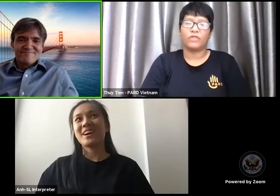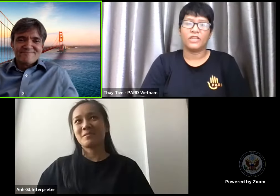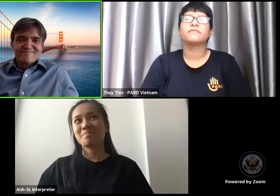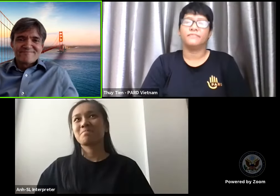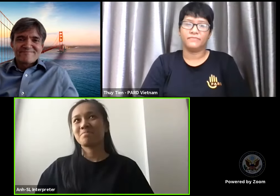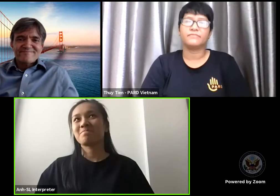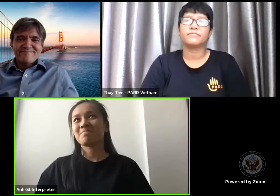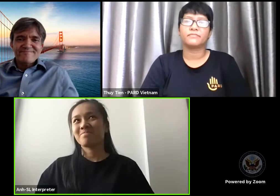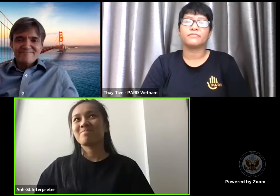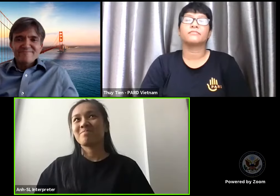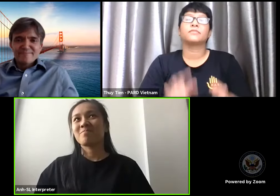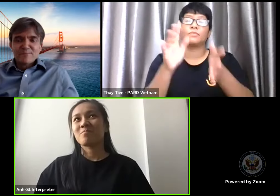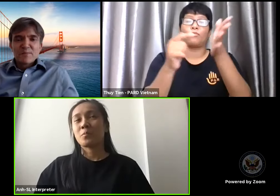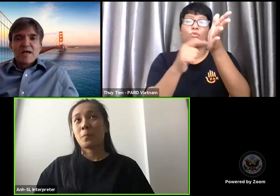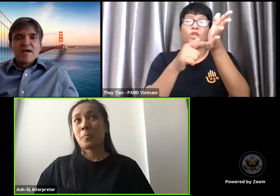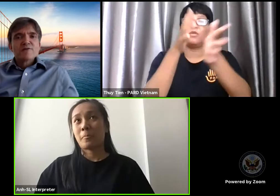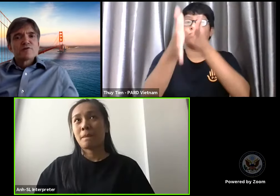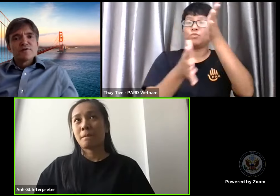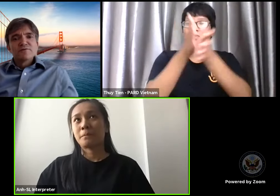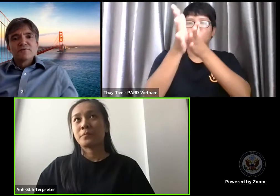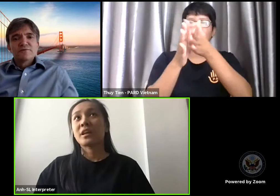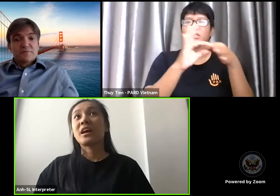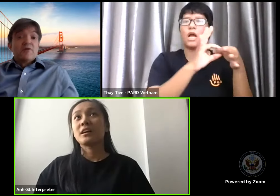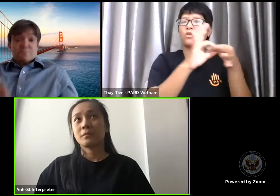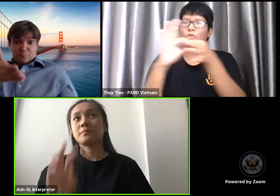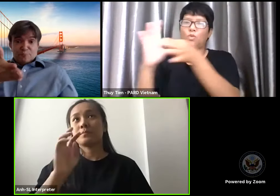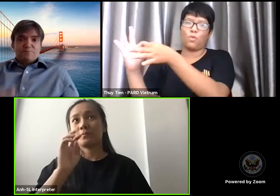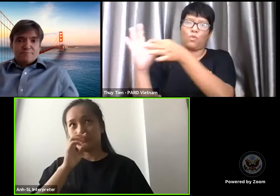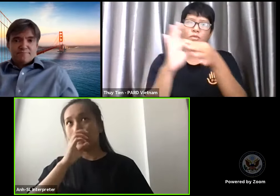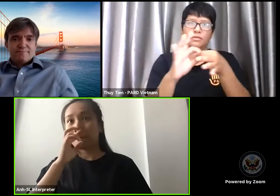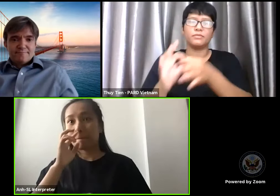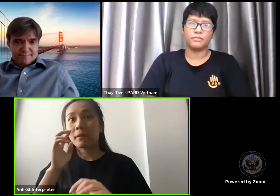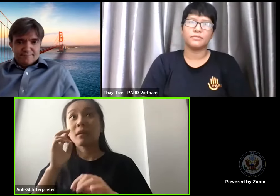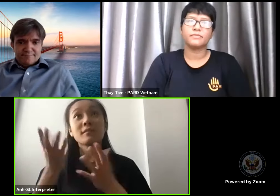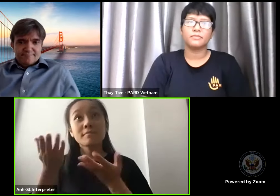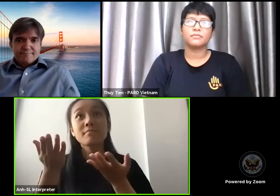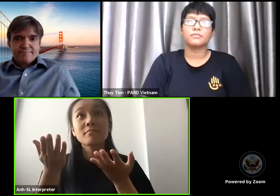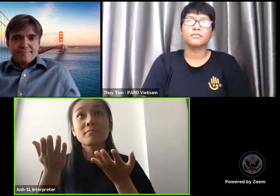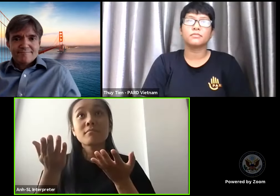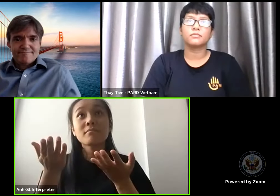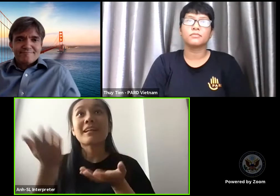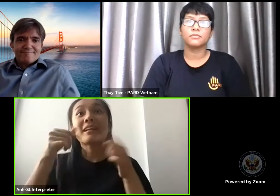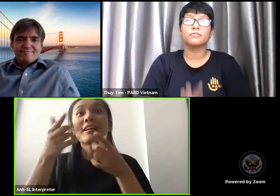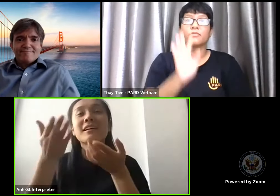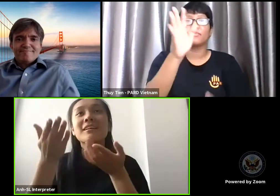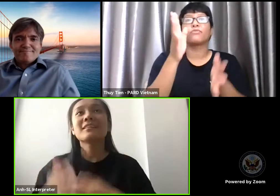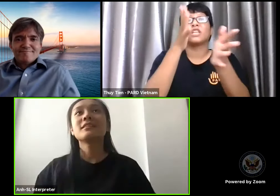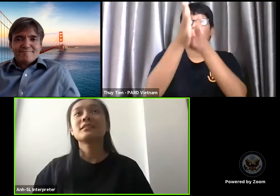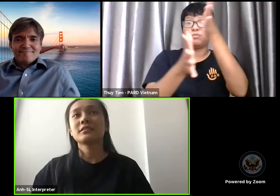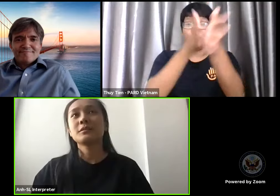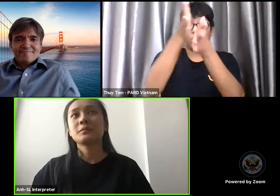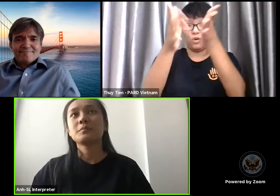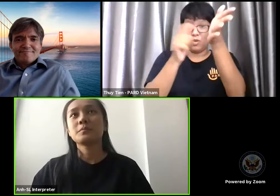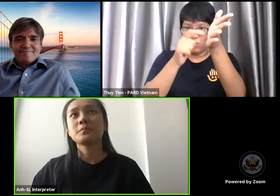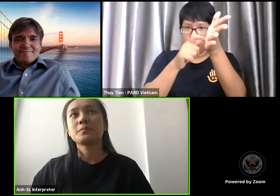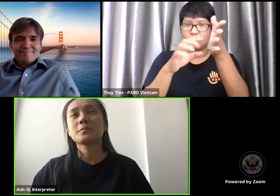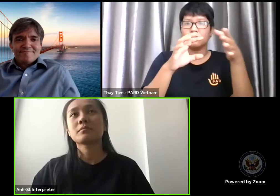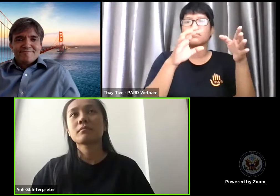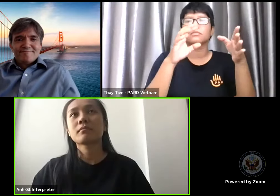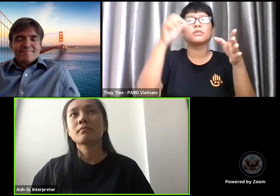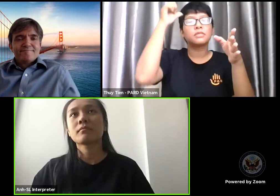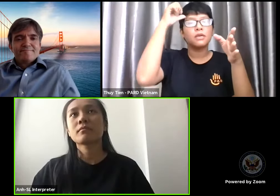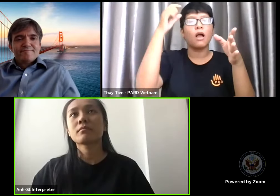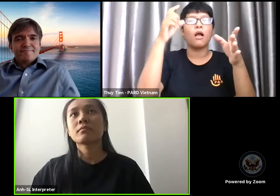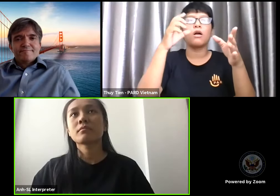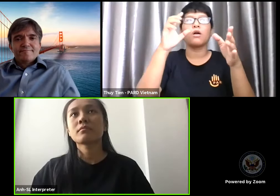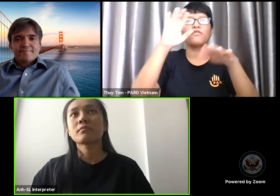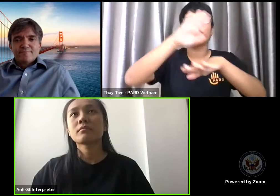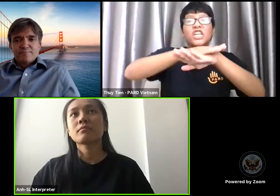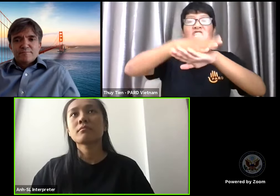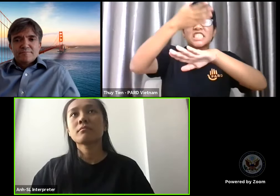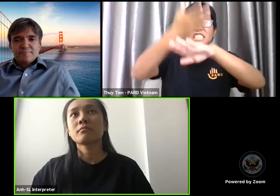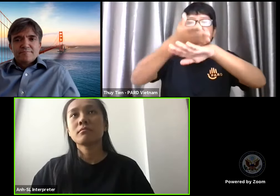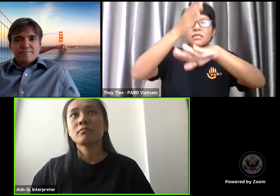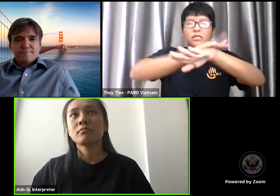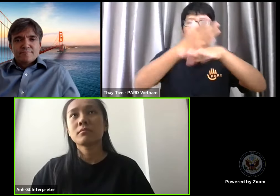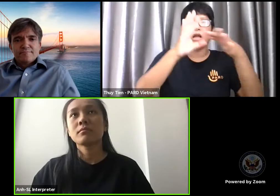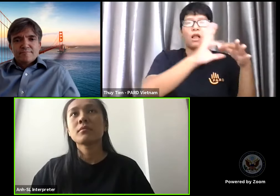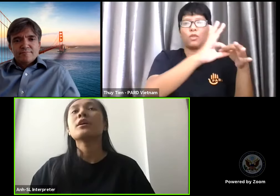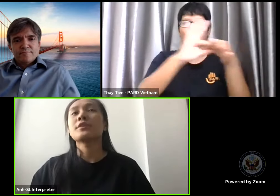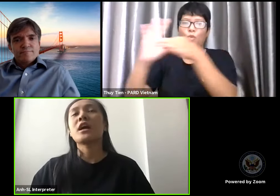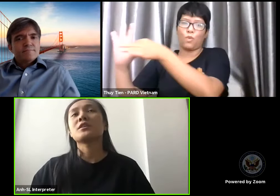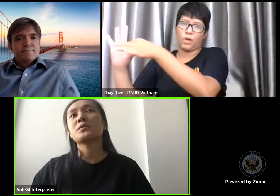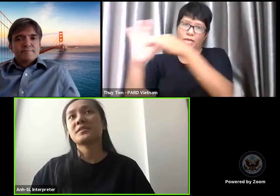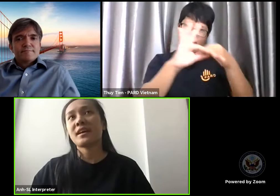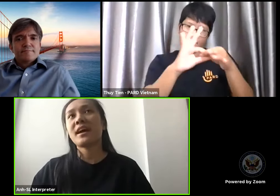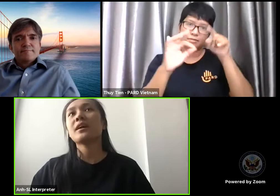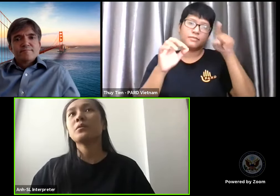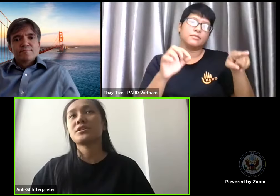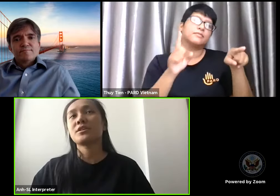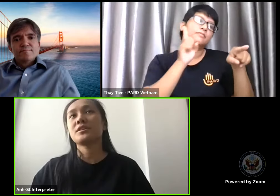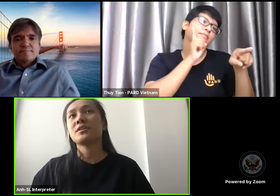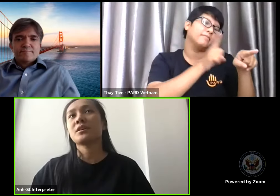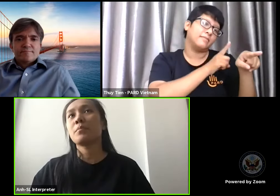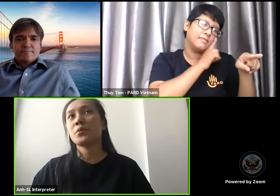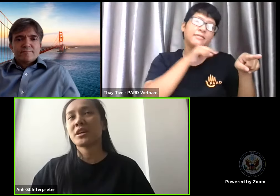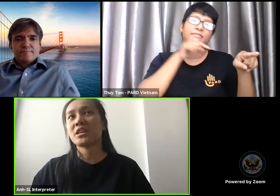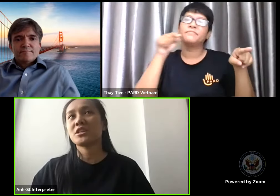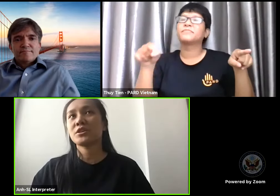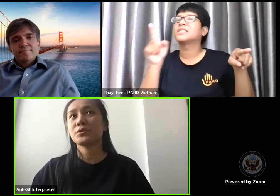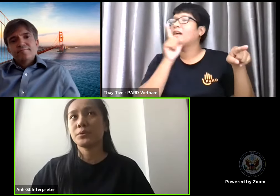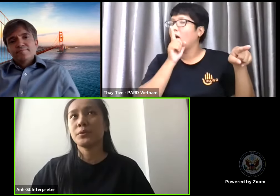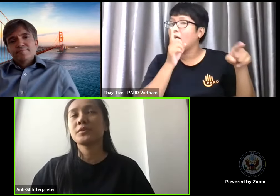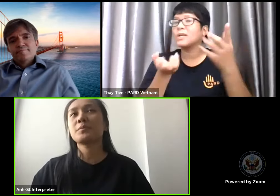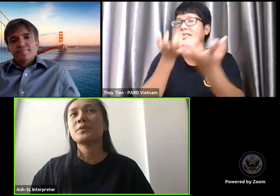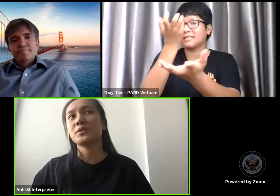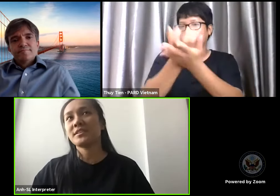[Anh] Yeah, so sign language is the communication tools between